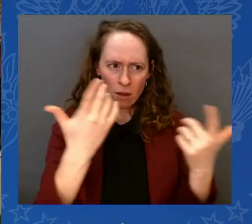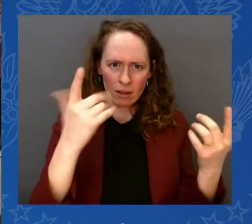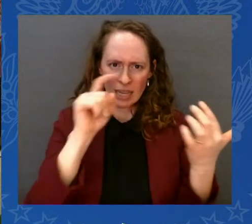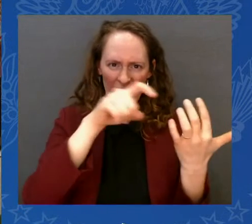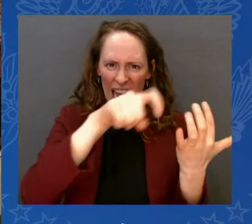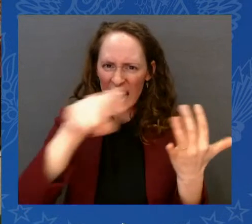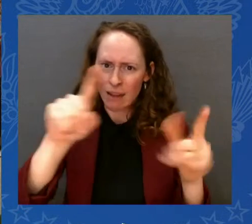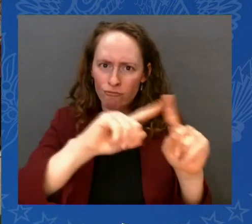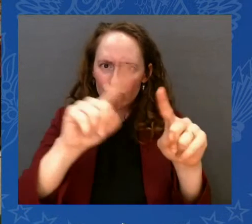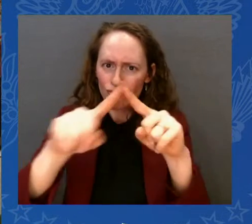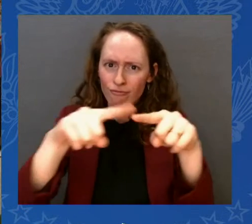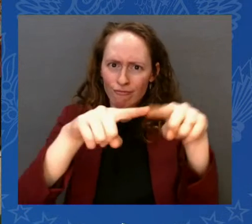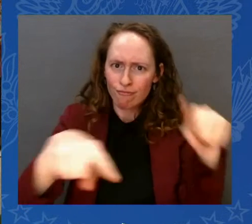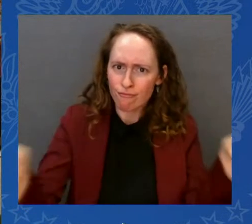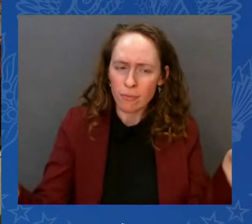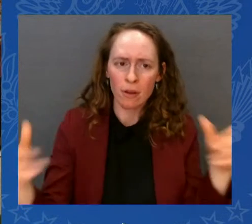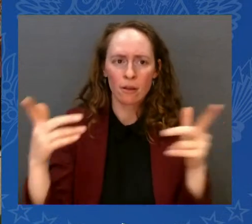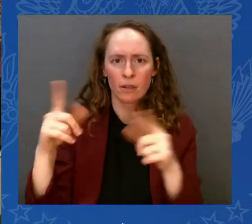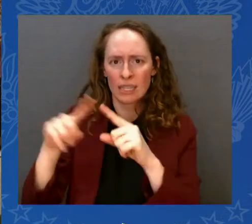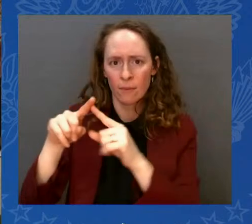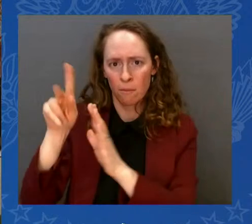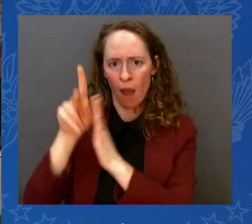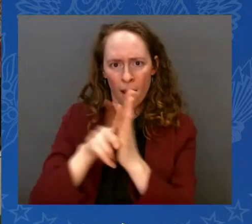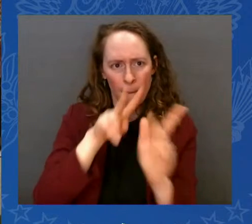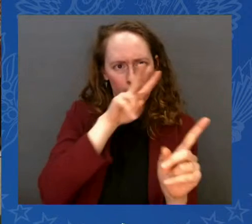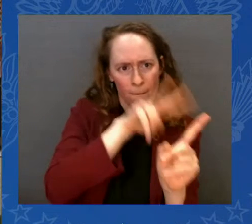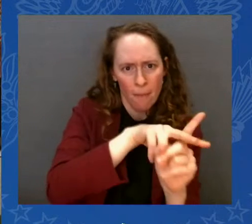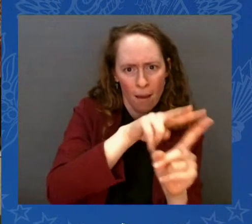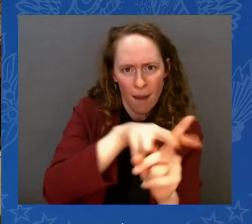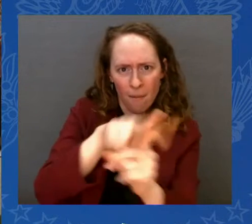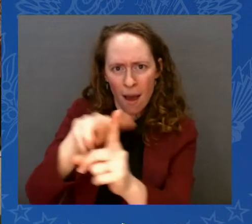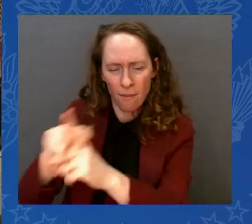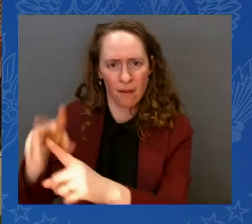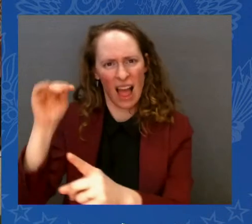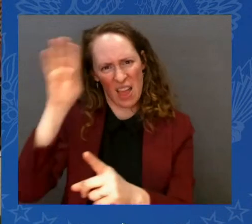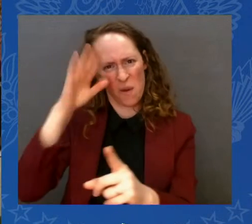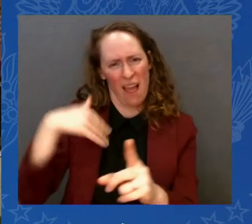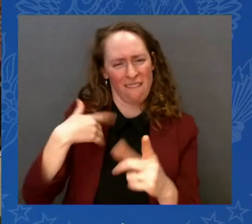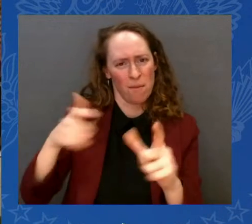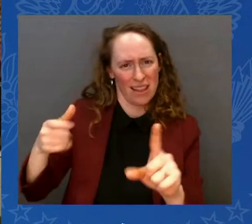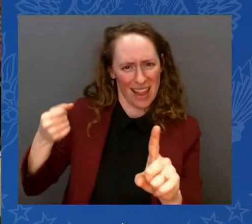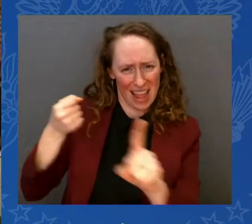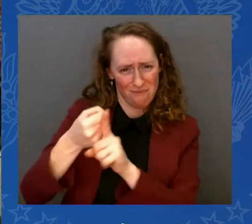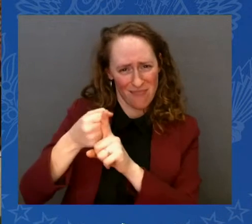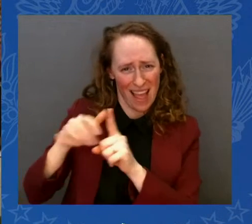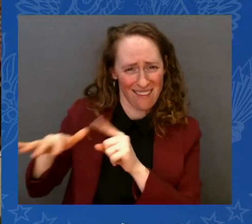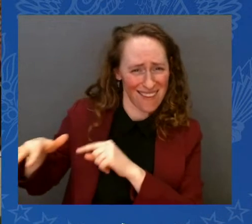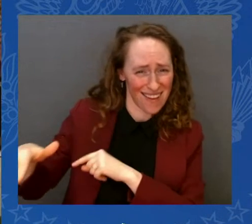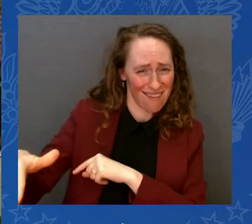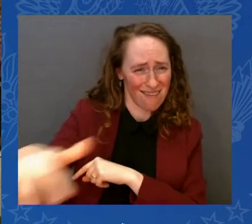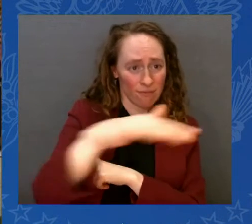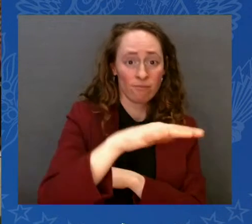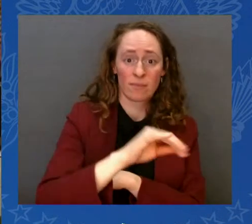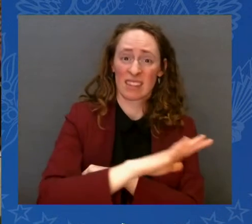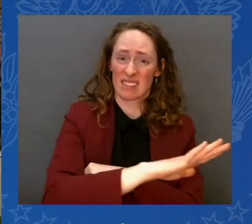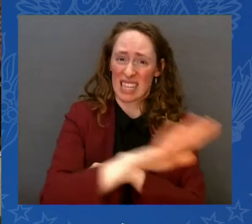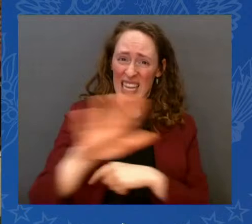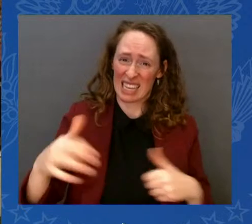and has meaning and a direct impact on the families and in the individuals who you serve. So, I thank you for your work.